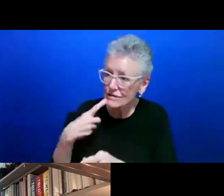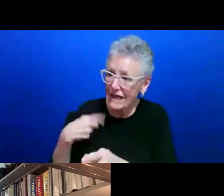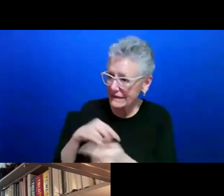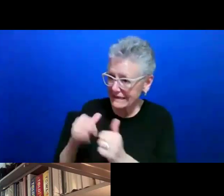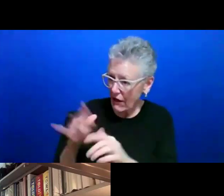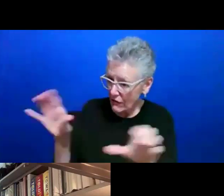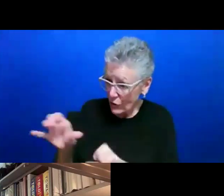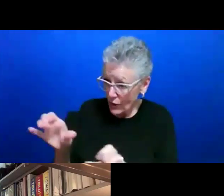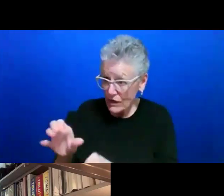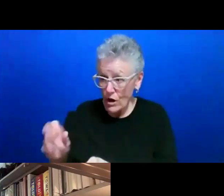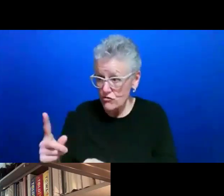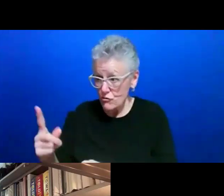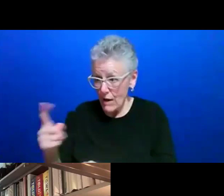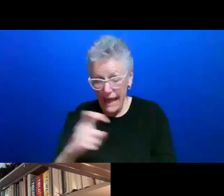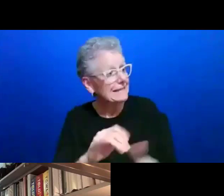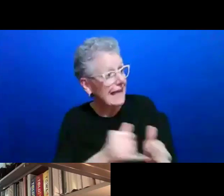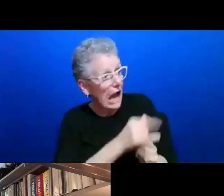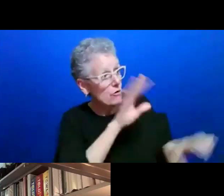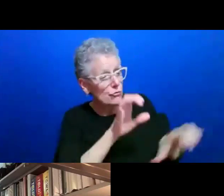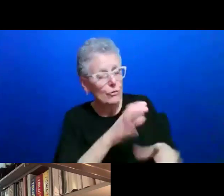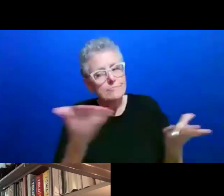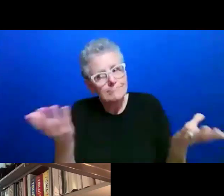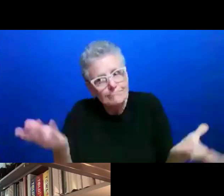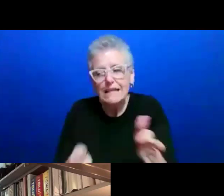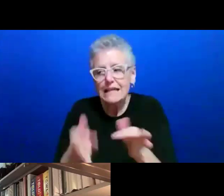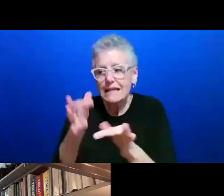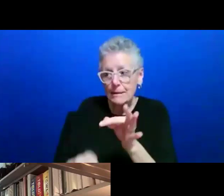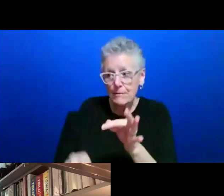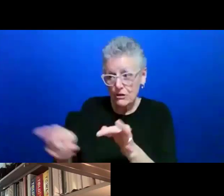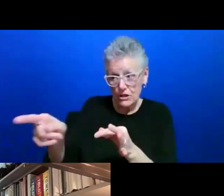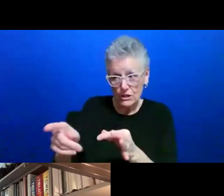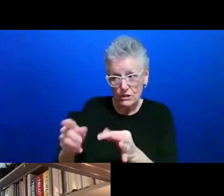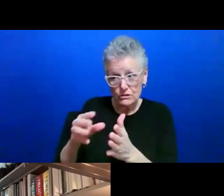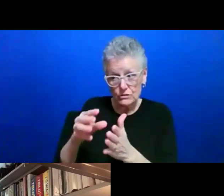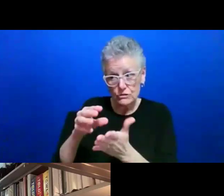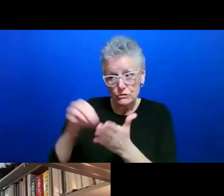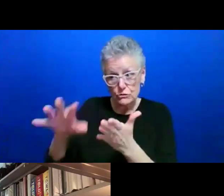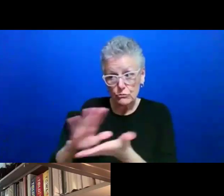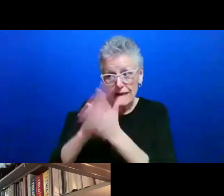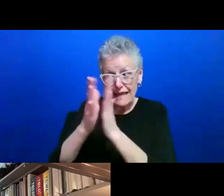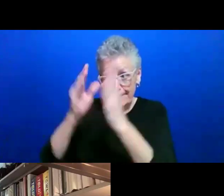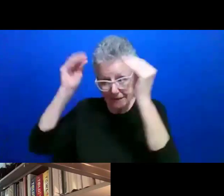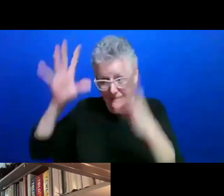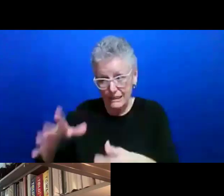as having the student or the teacher during transition, like every transition.